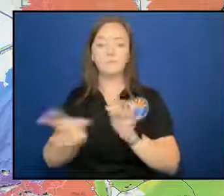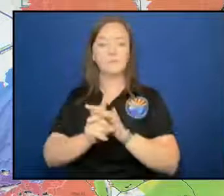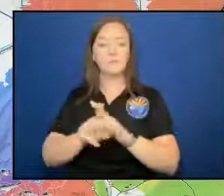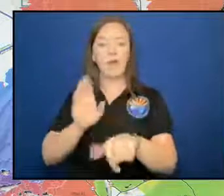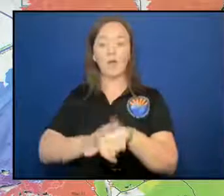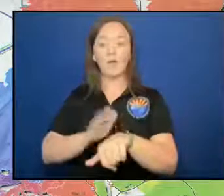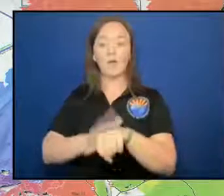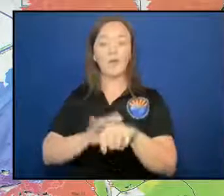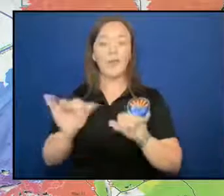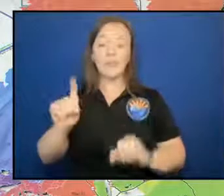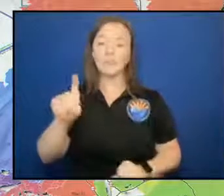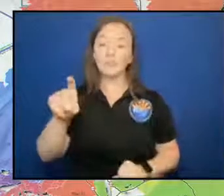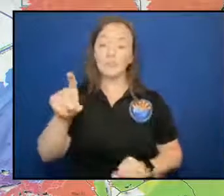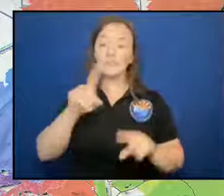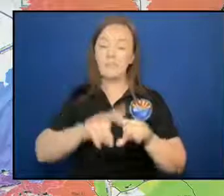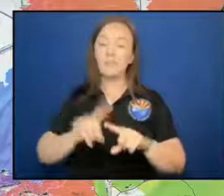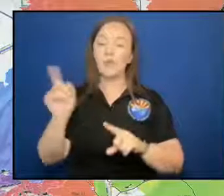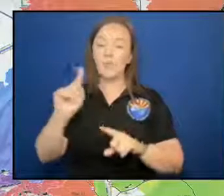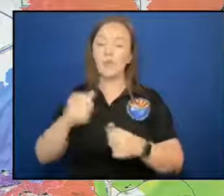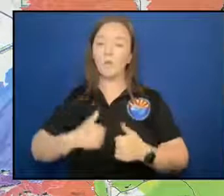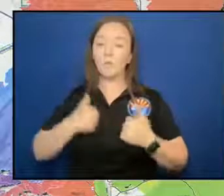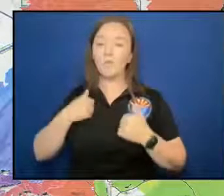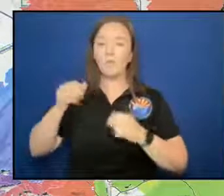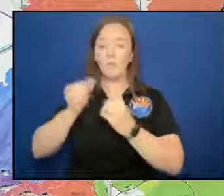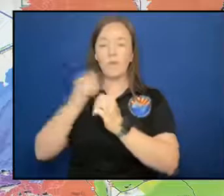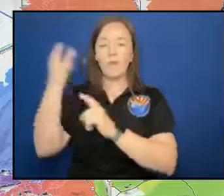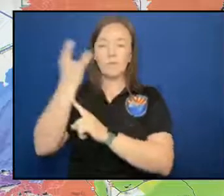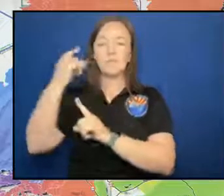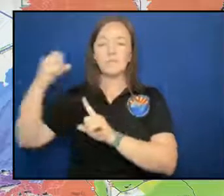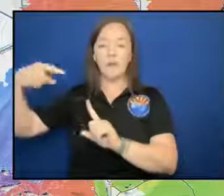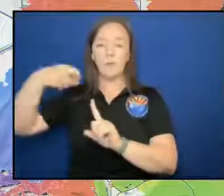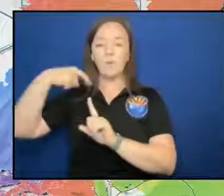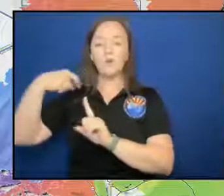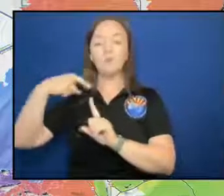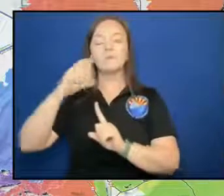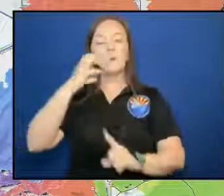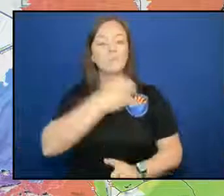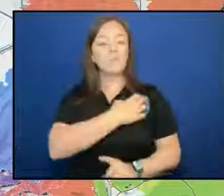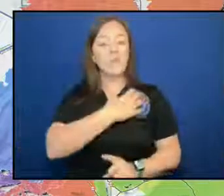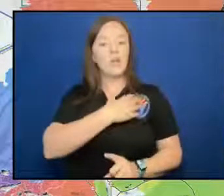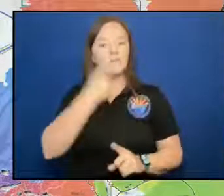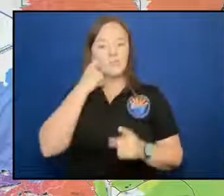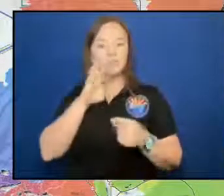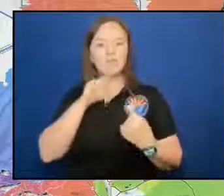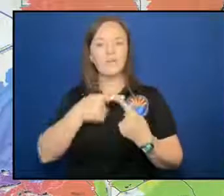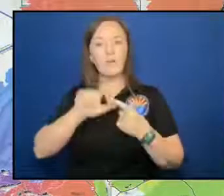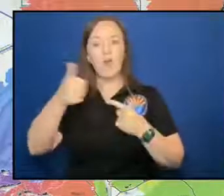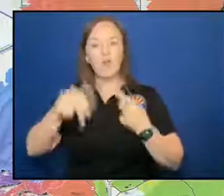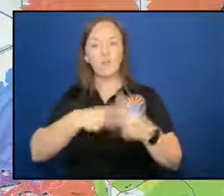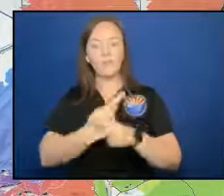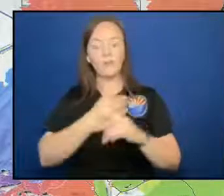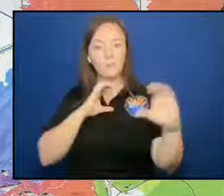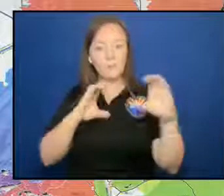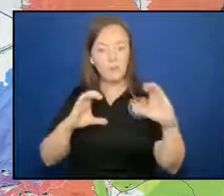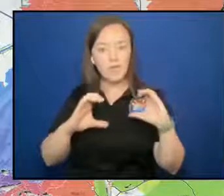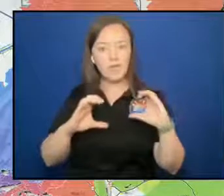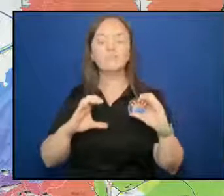LOT OF WORK HAS BEEN DONE AS WE TRY TO PREPARE OF WHAT WE CAN BE EXPECTING.